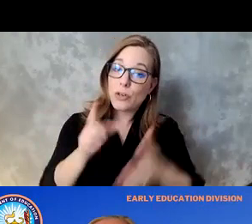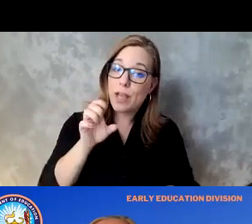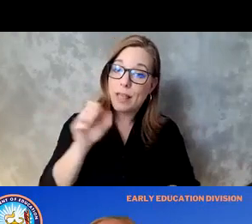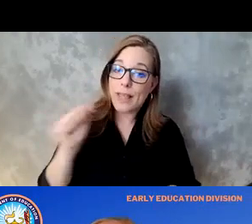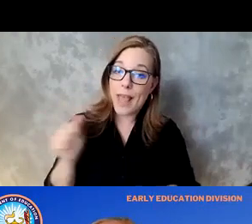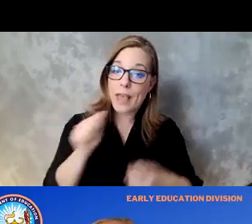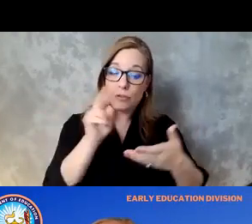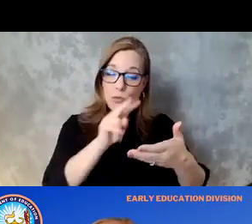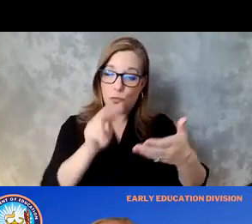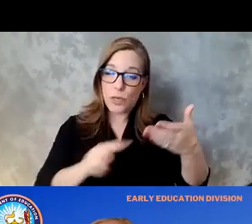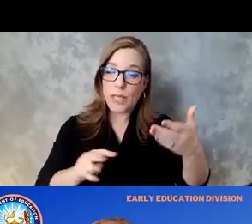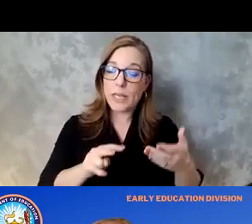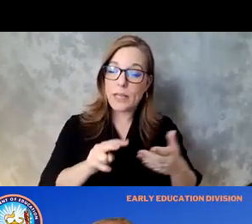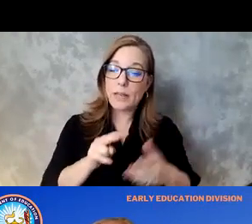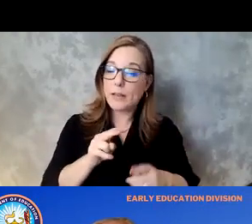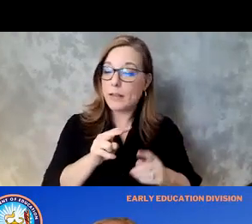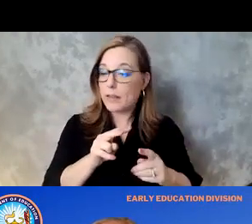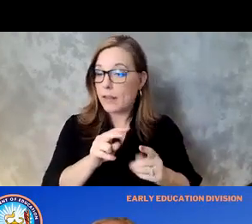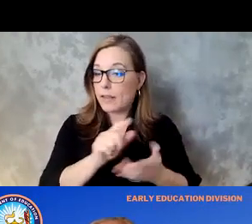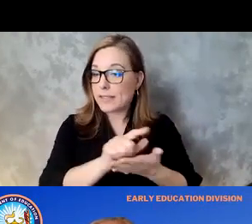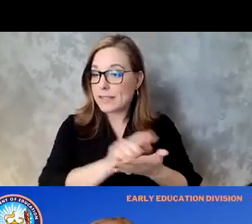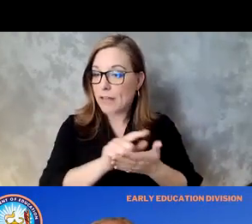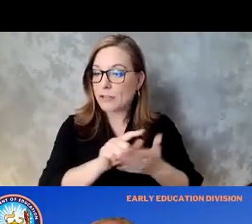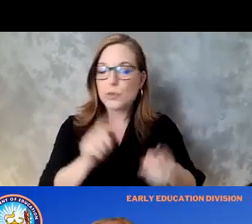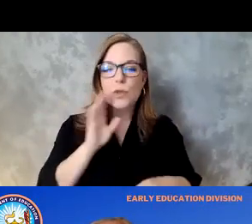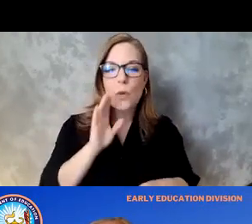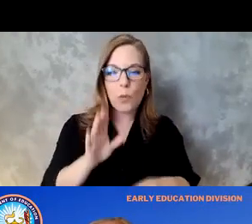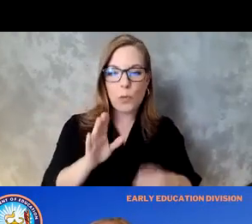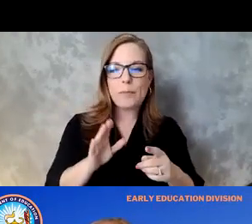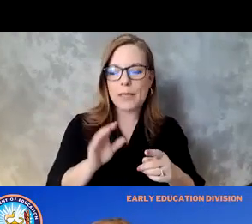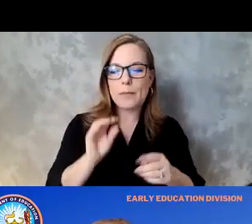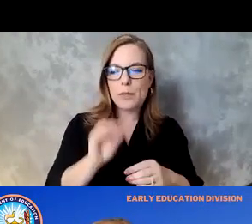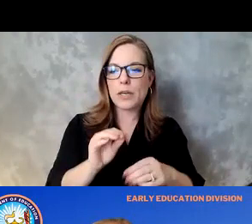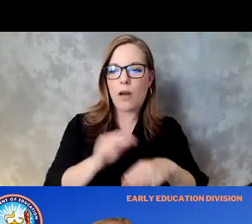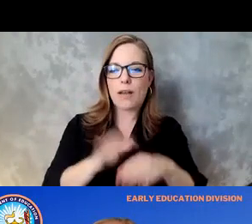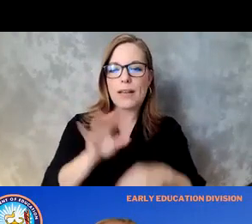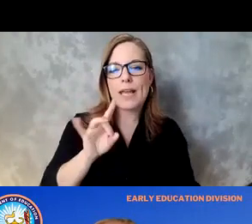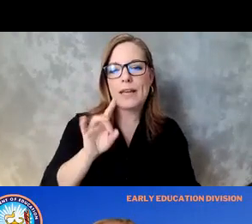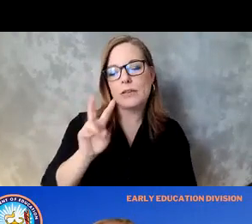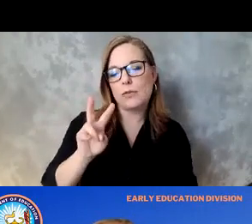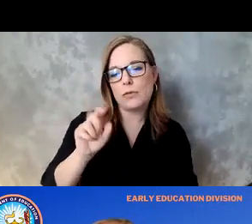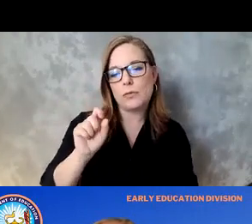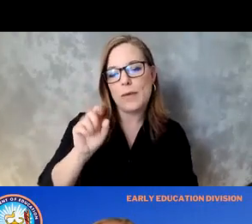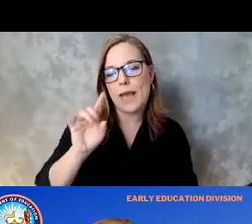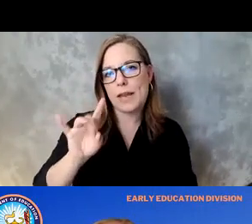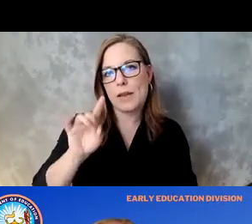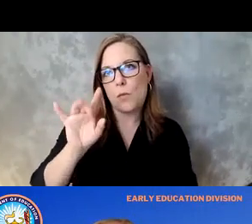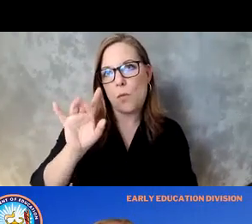be putting the link to the language which starts at 8281.5 paragraph (d)(1). And we